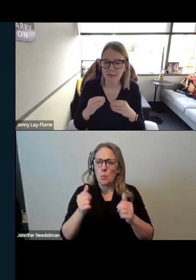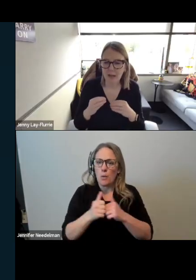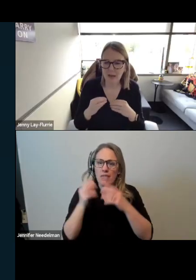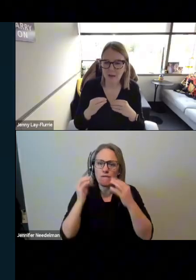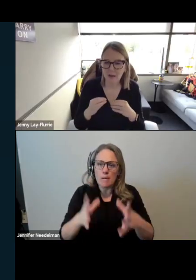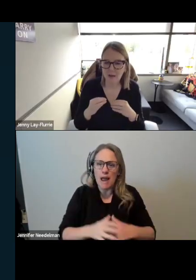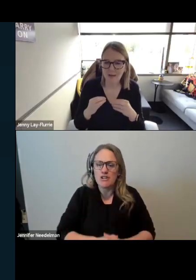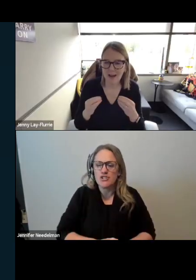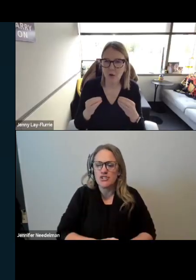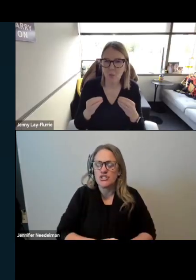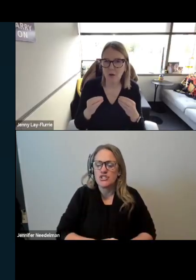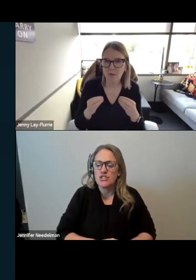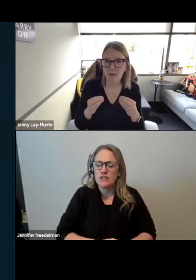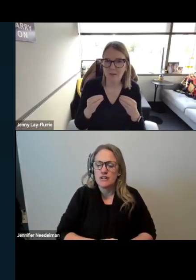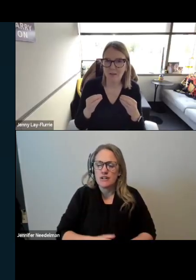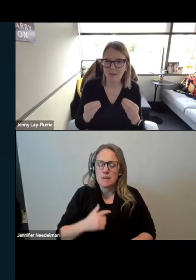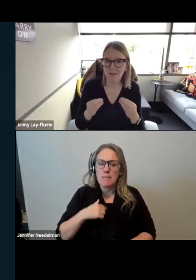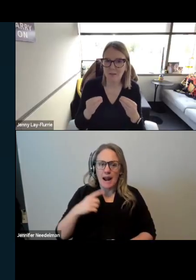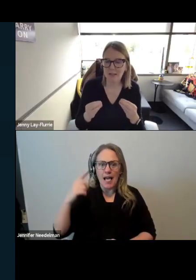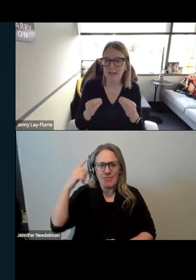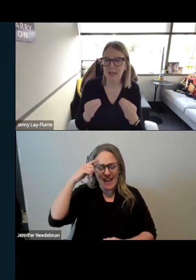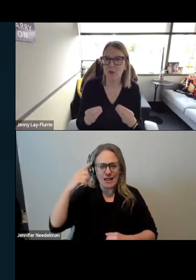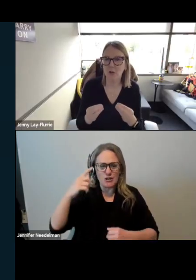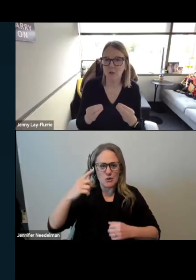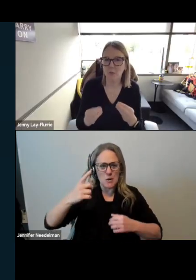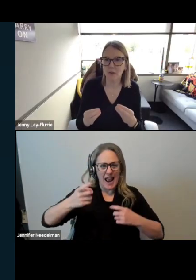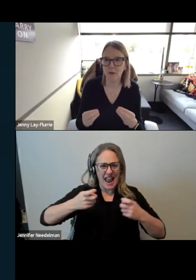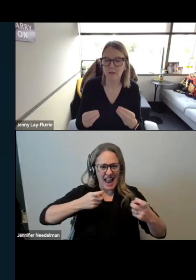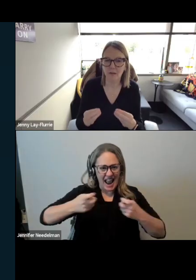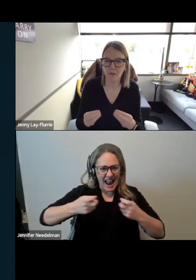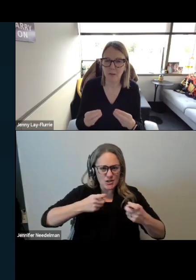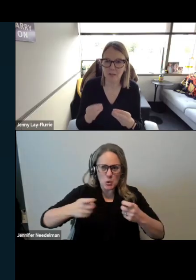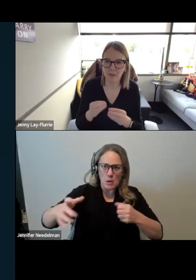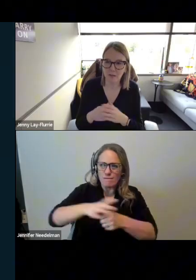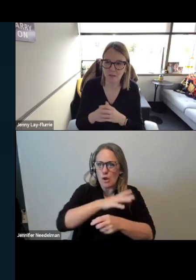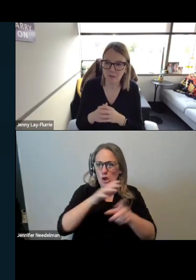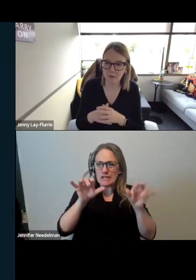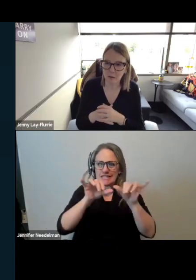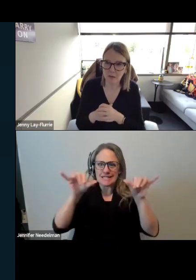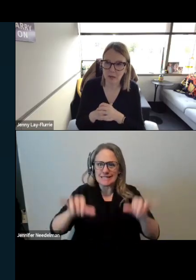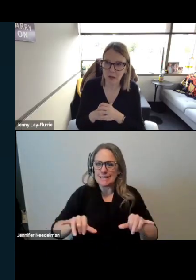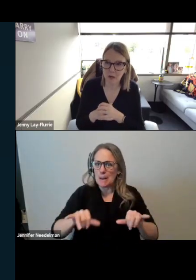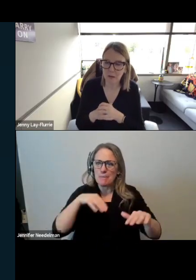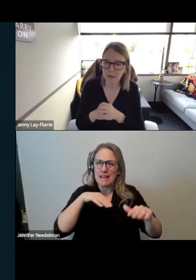but, I think, tackle one of the systematic issues with the accessibility that exists in the world today.